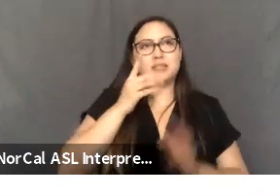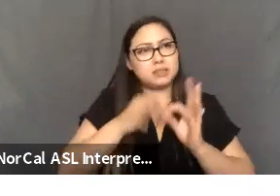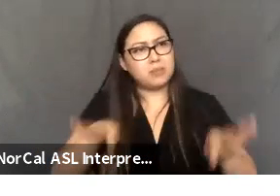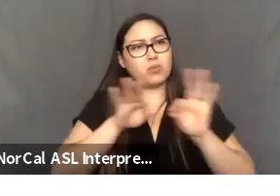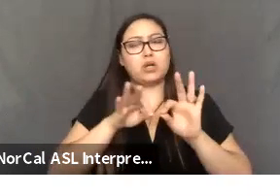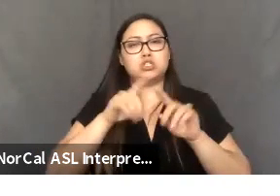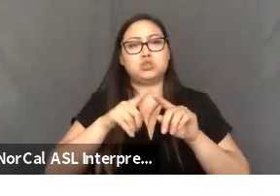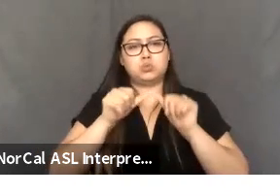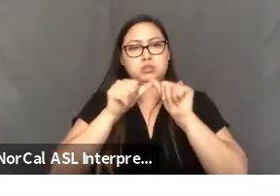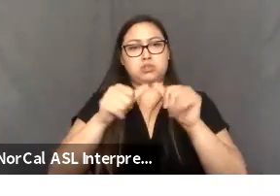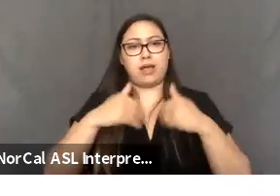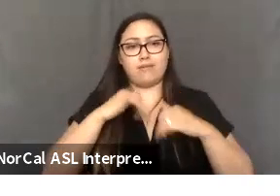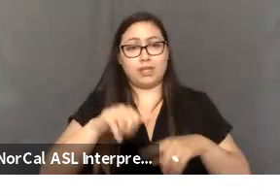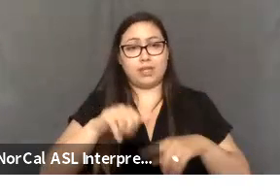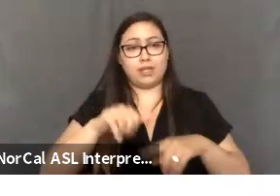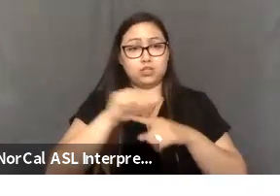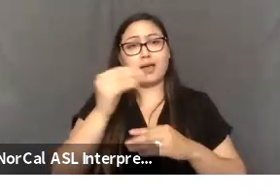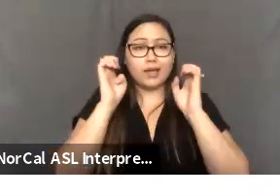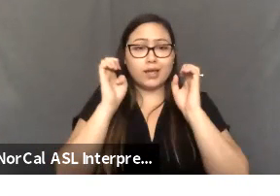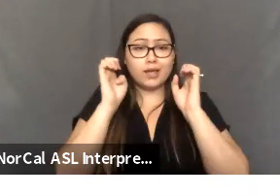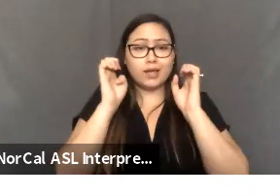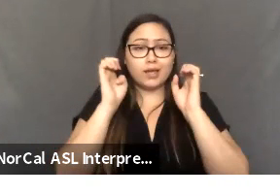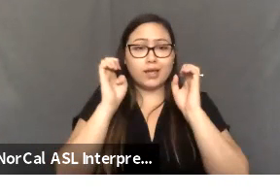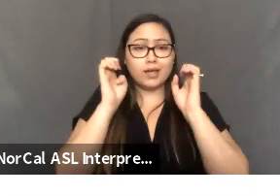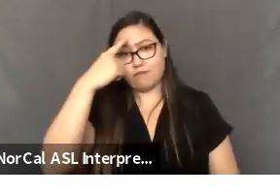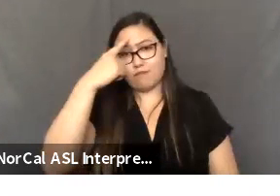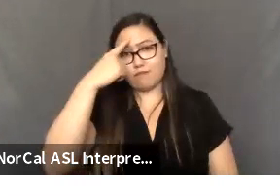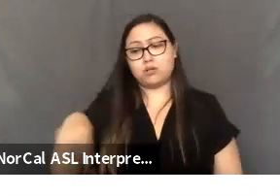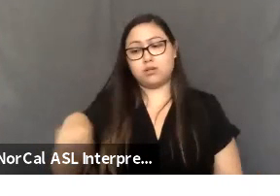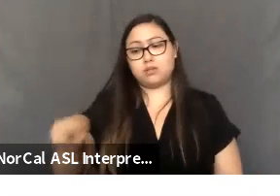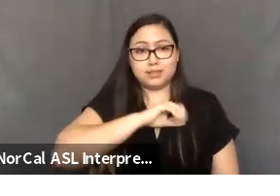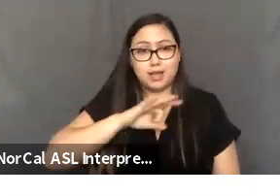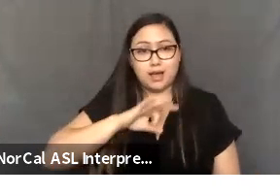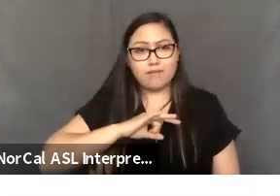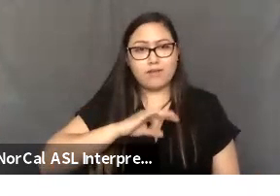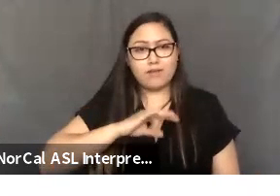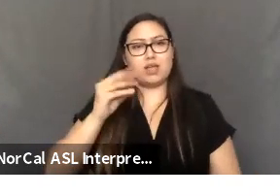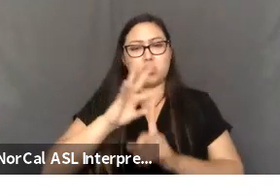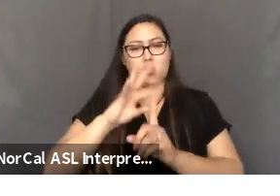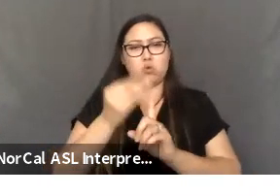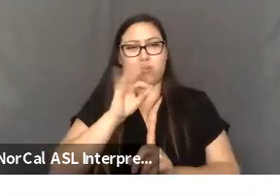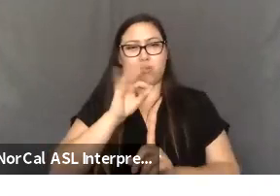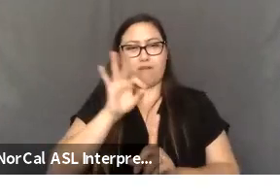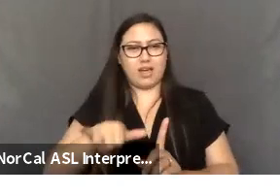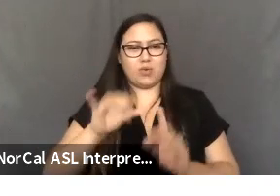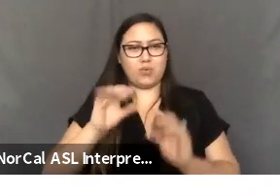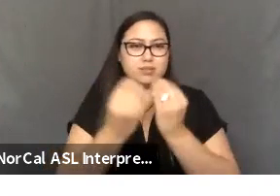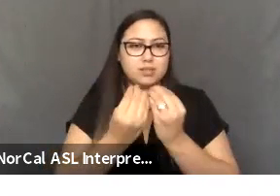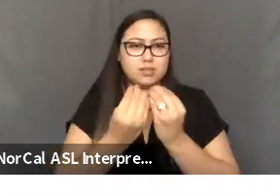these trainings in education for the staff and the overall culture of the organization. Next slide.